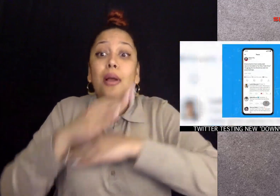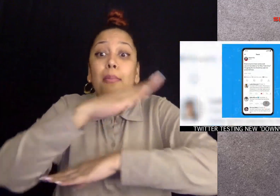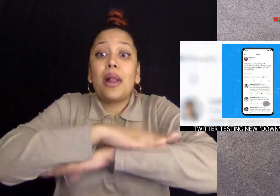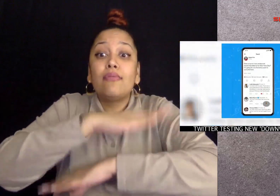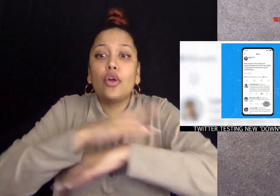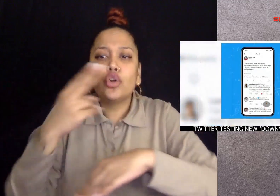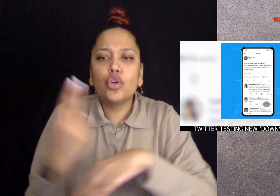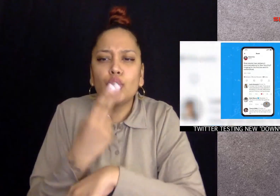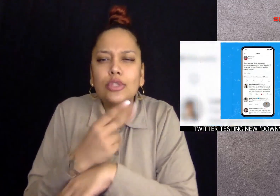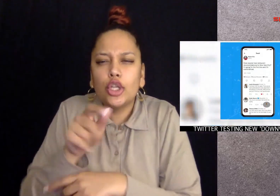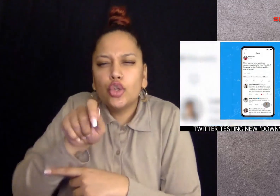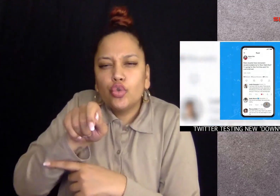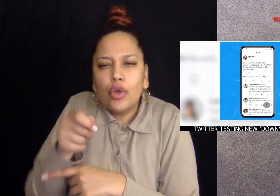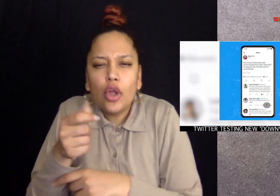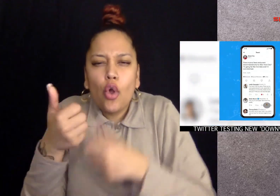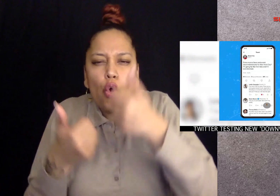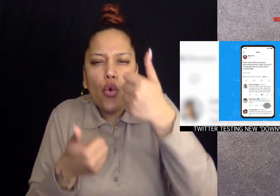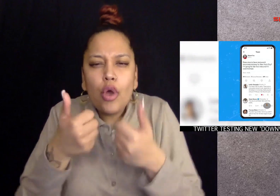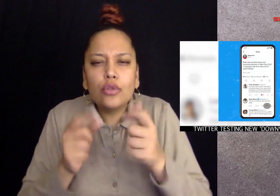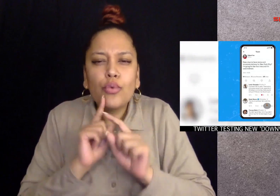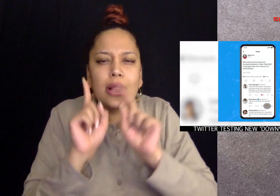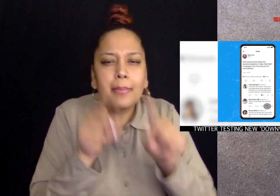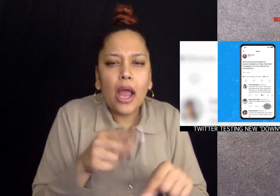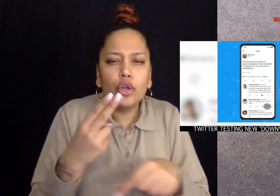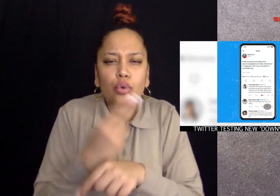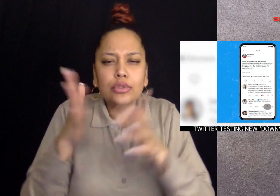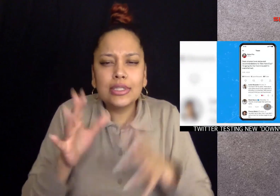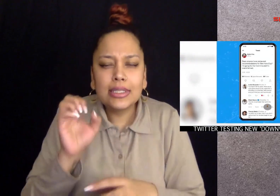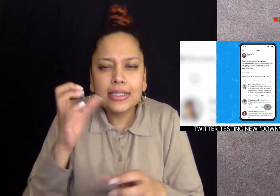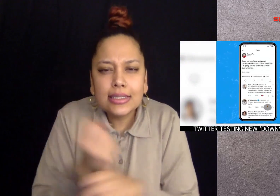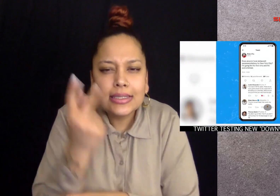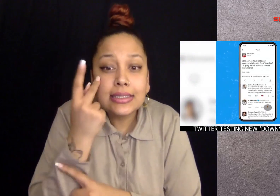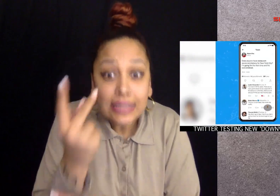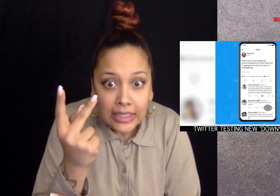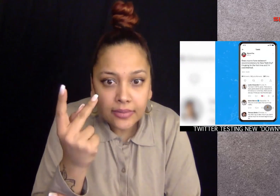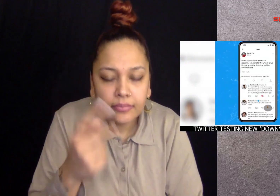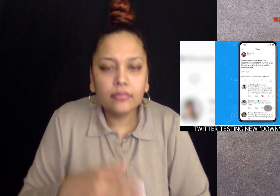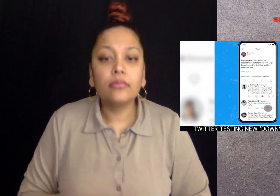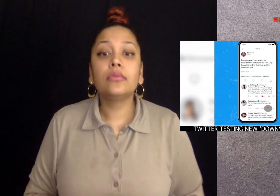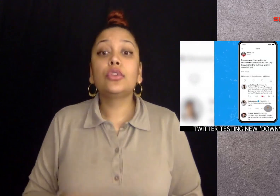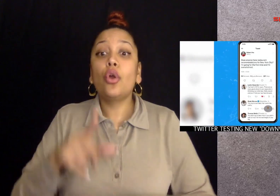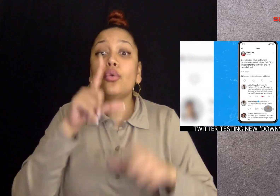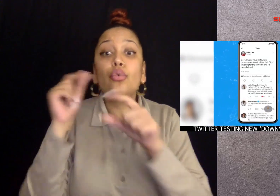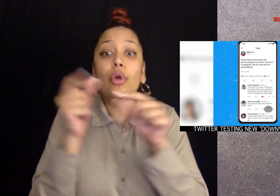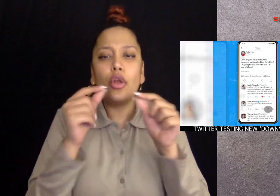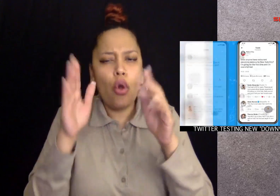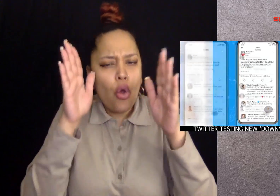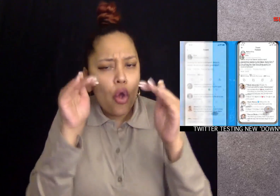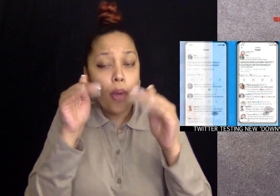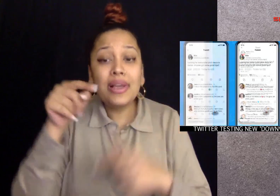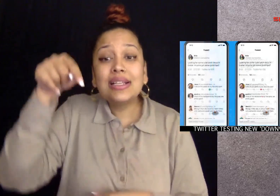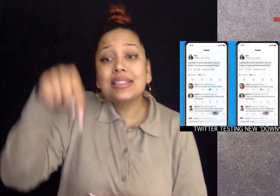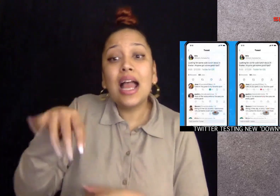gets is not made public instead the platform uses it to tweak which replies users get to